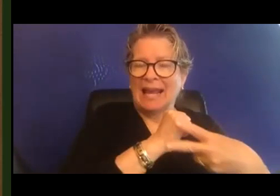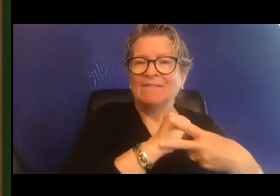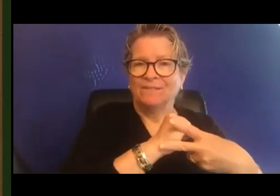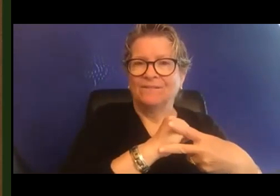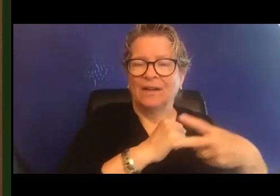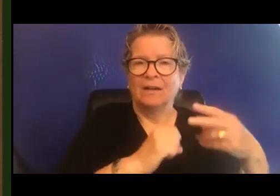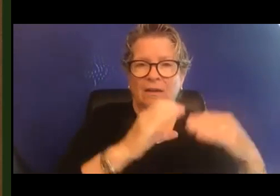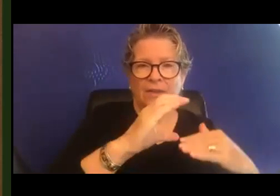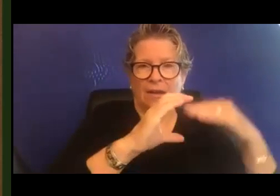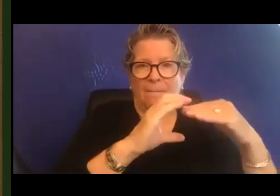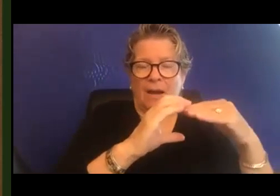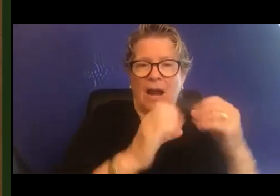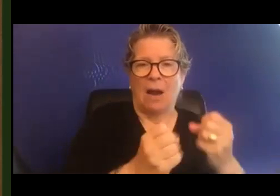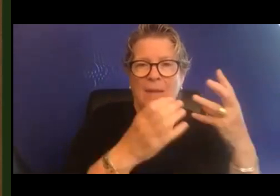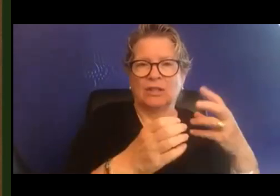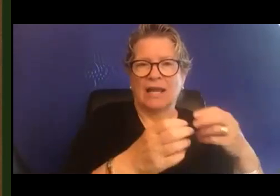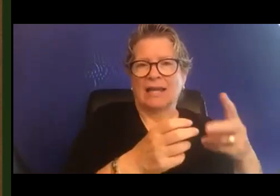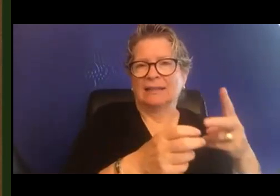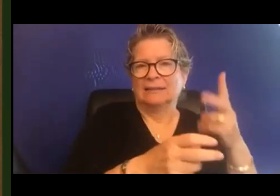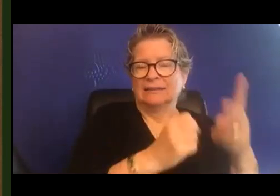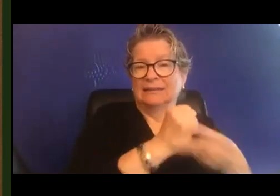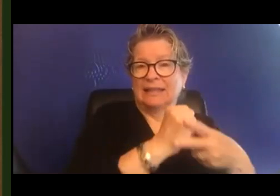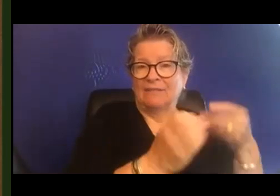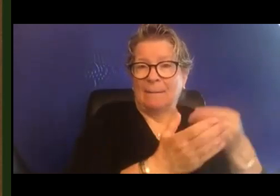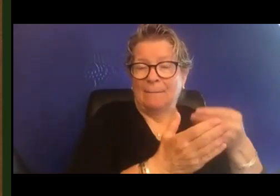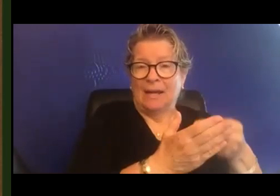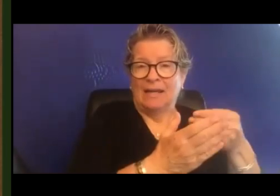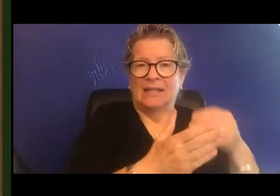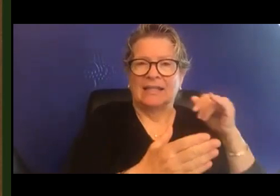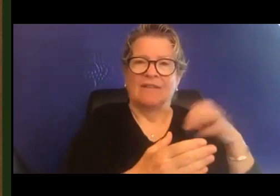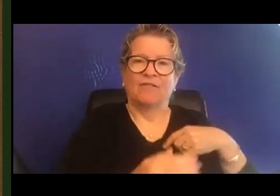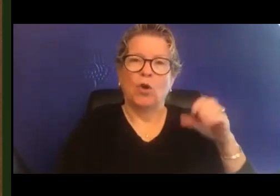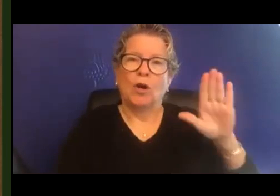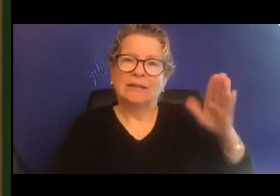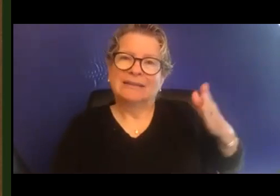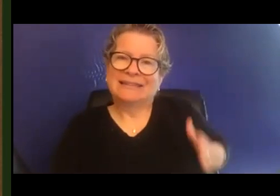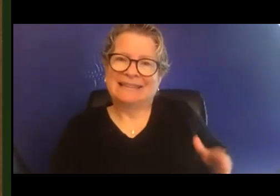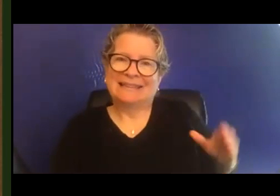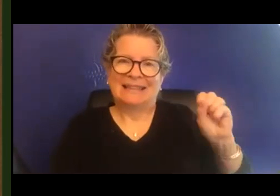papers and control costs by periodically inspecting and